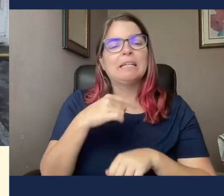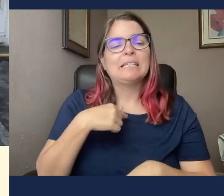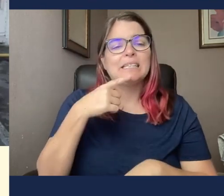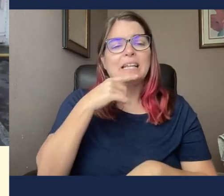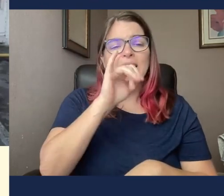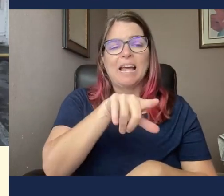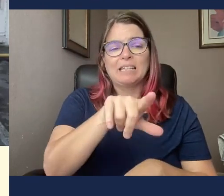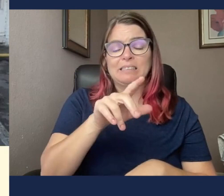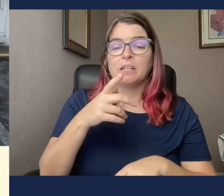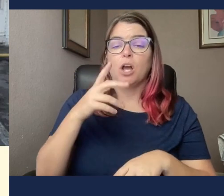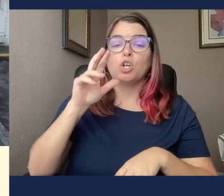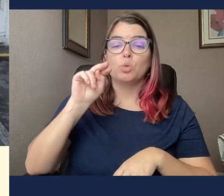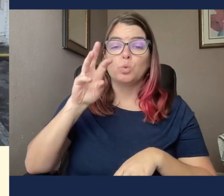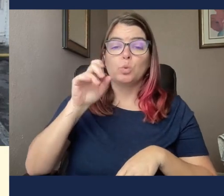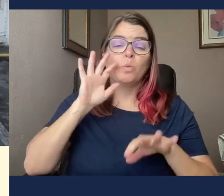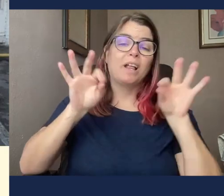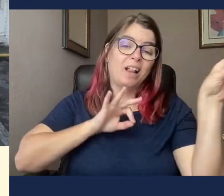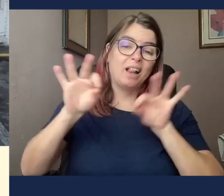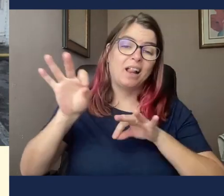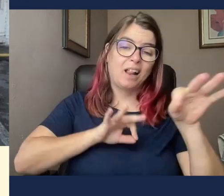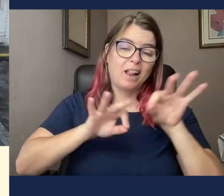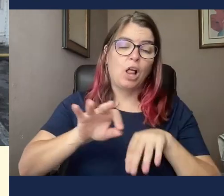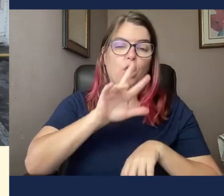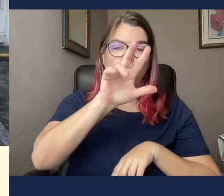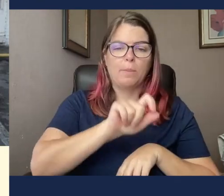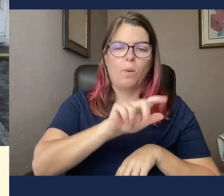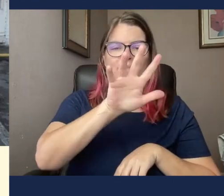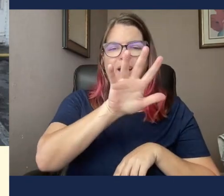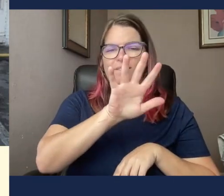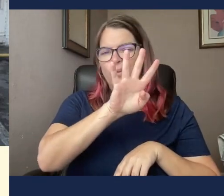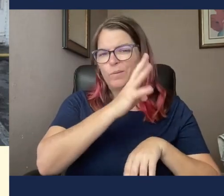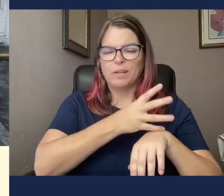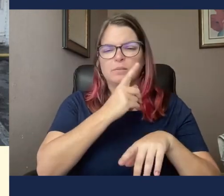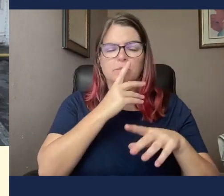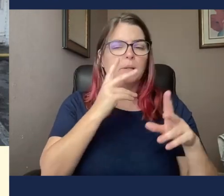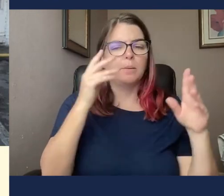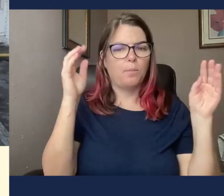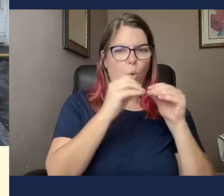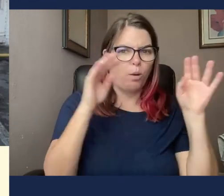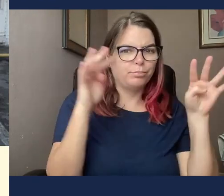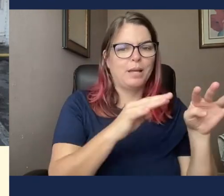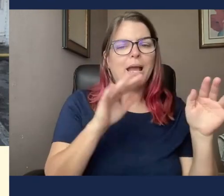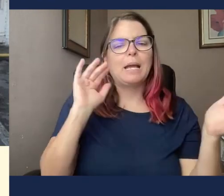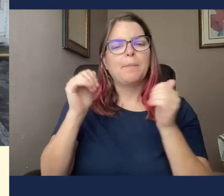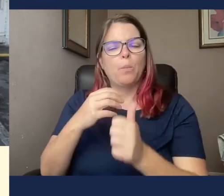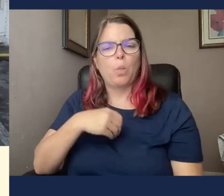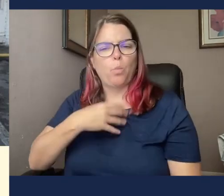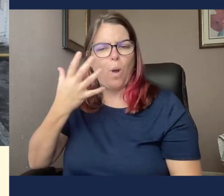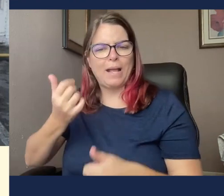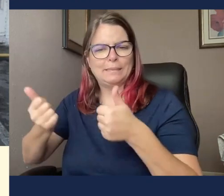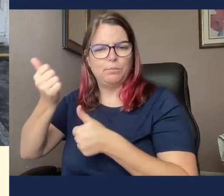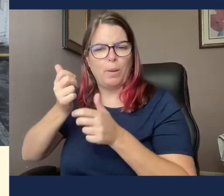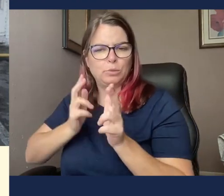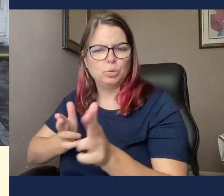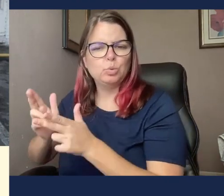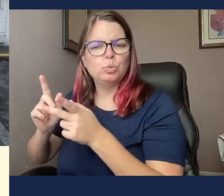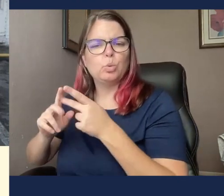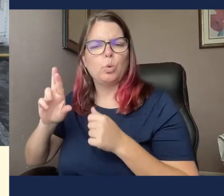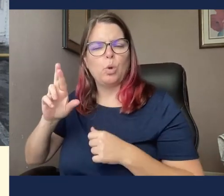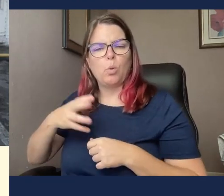time for us to be able to overcome our biases that we've internalized because of what